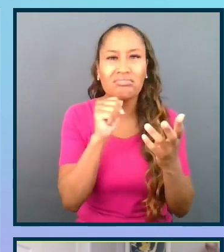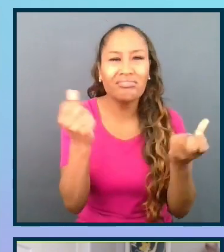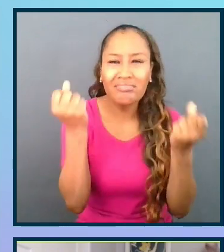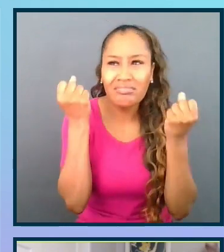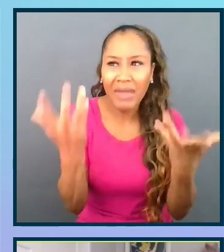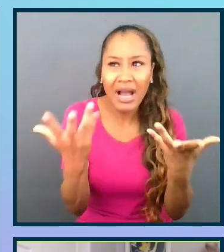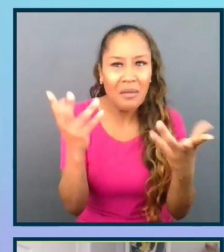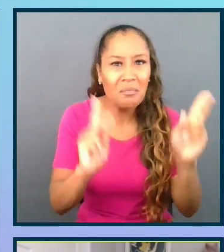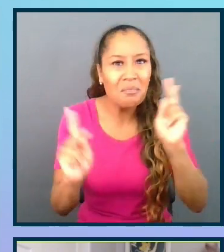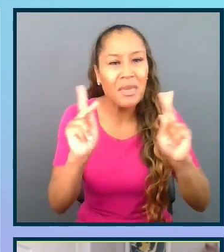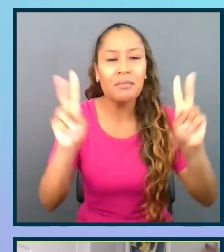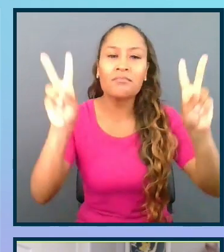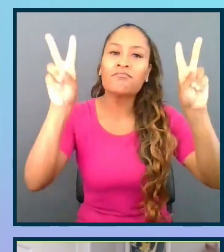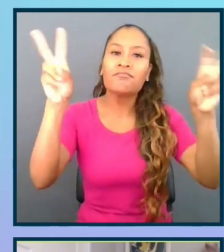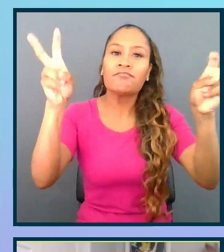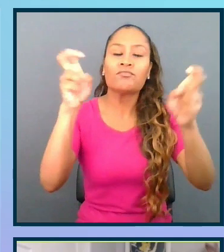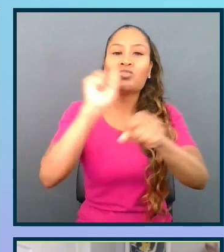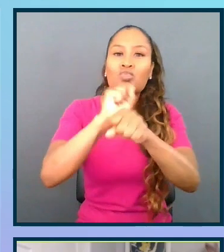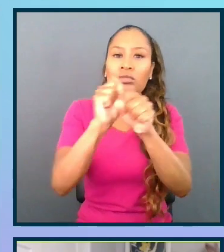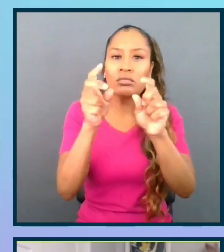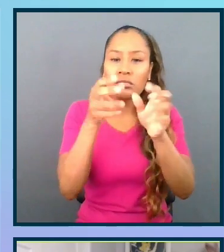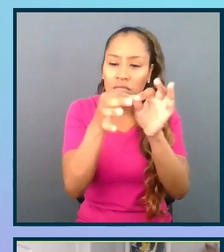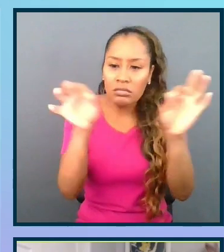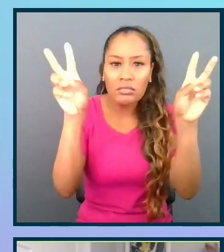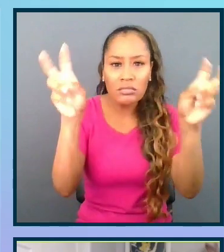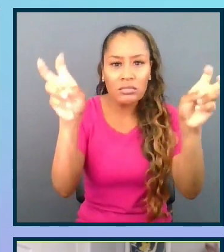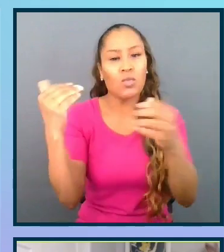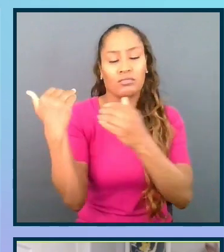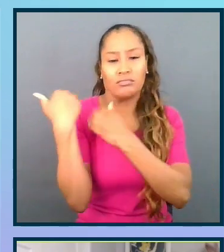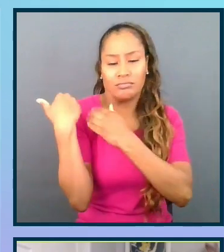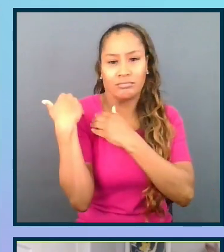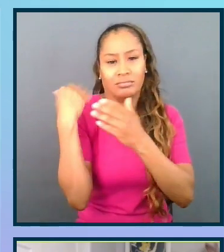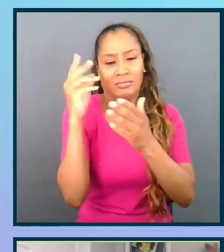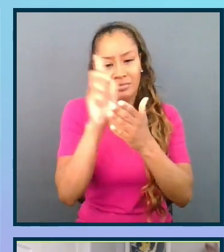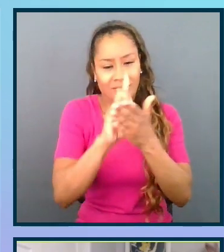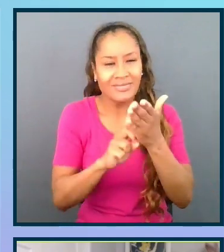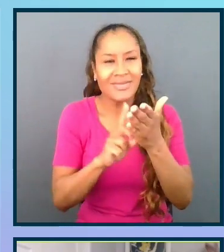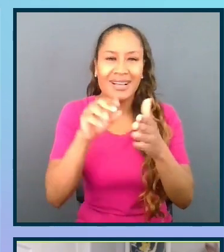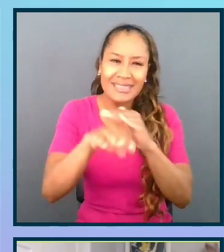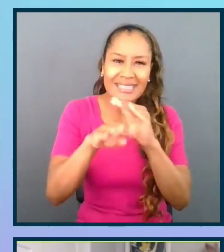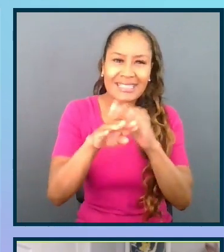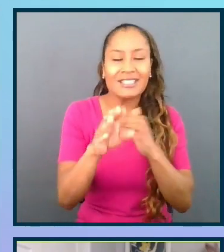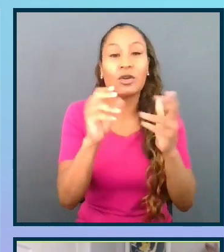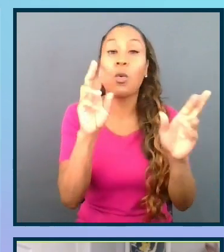with the title and responsibilities of accessibility designer or inclusivity designer?